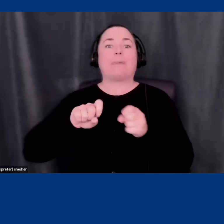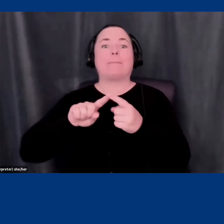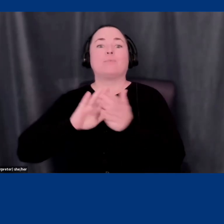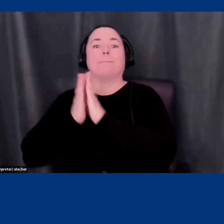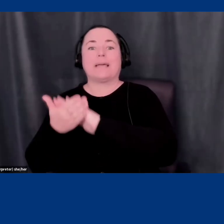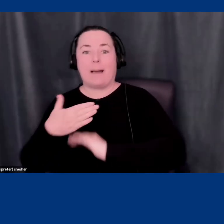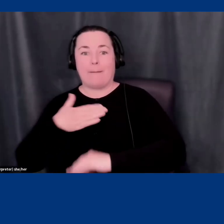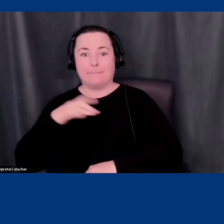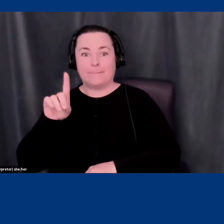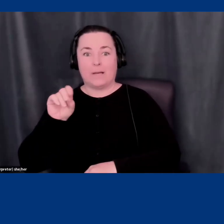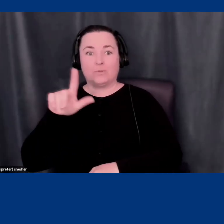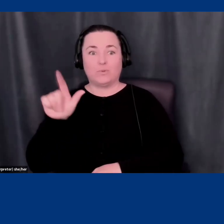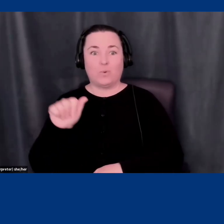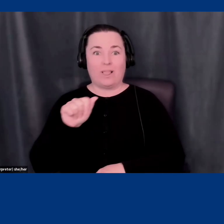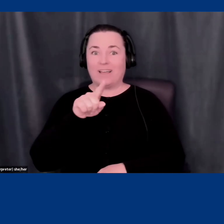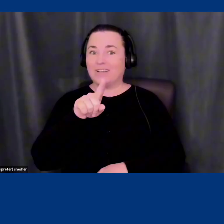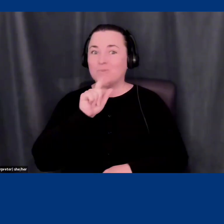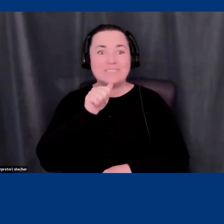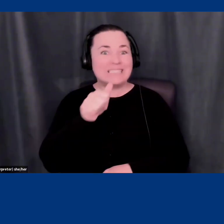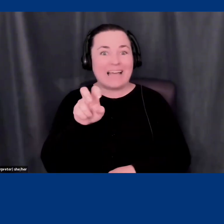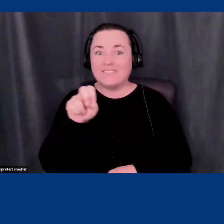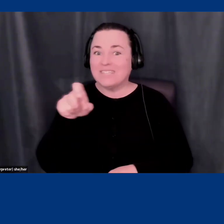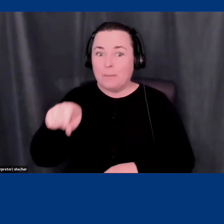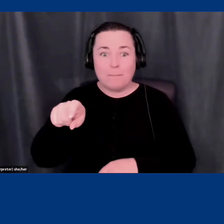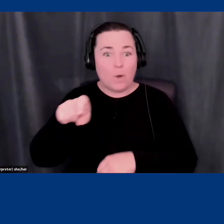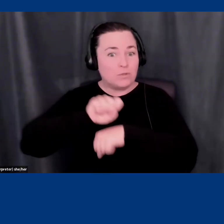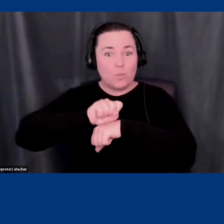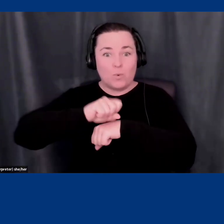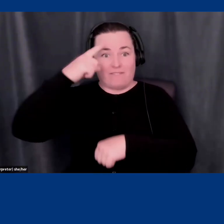wasn't even supposed to be working for my medical, but